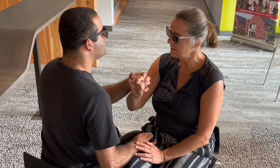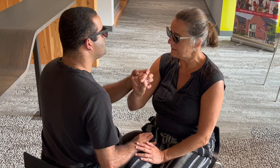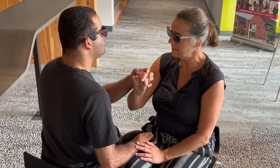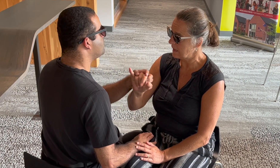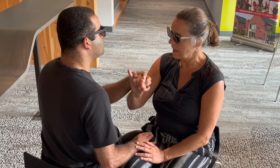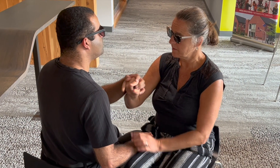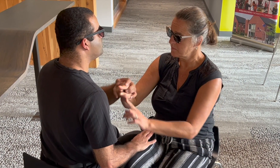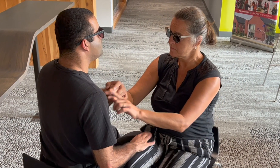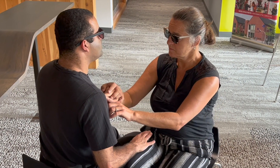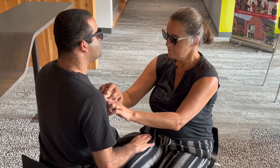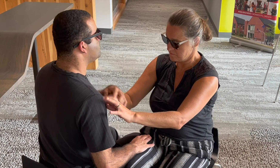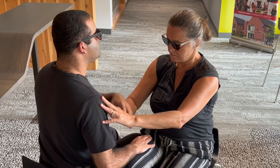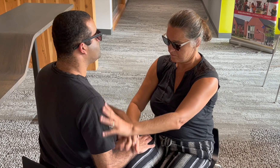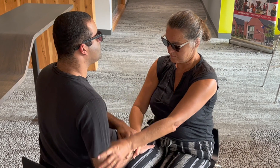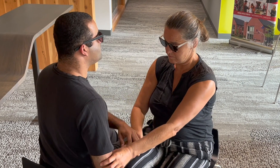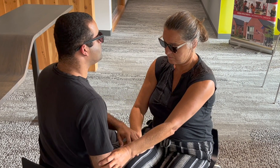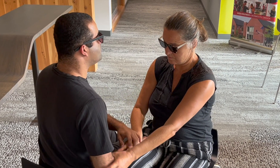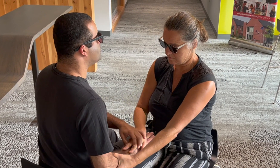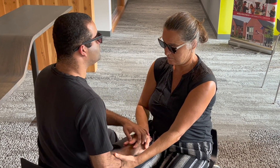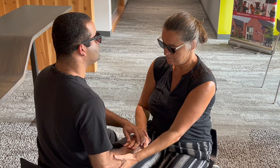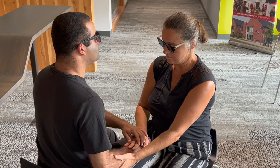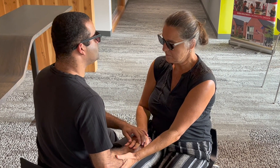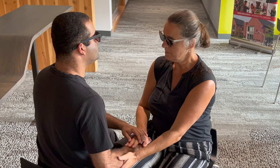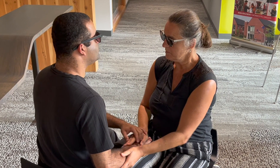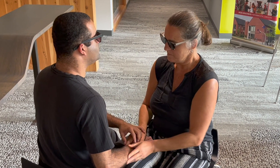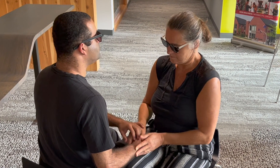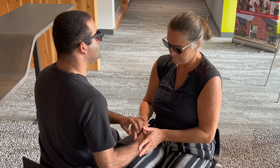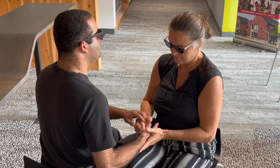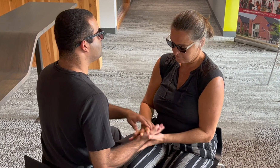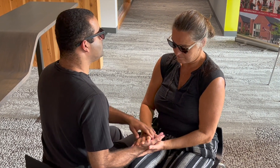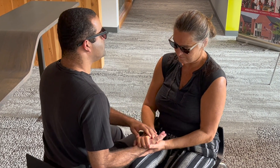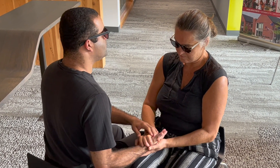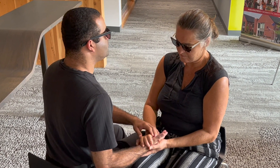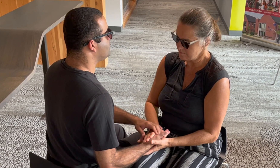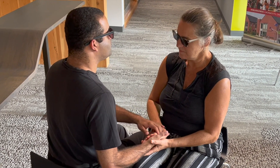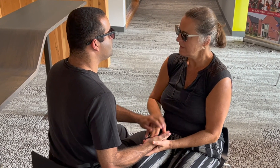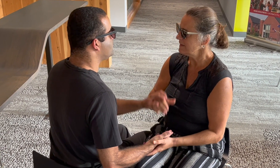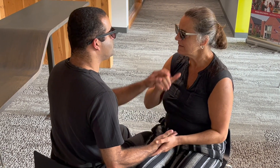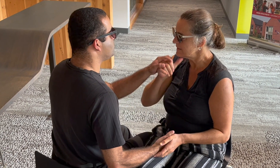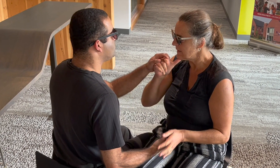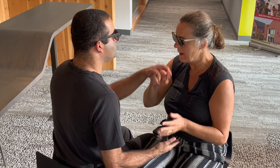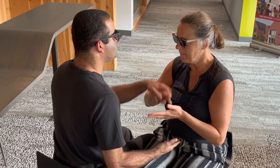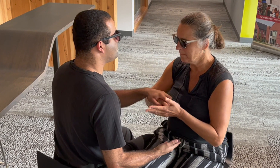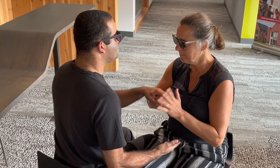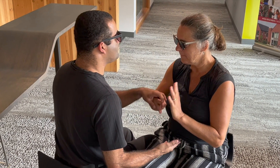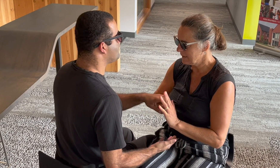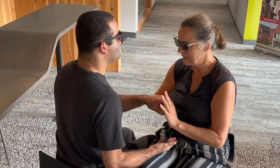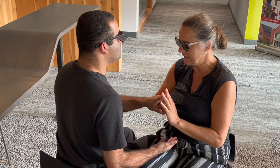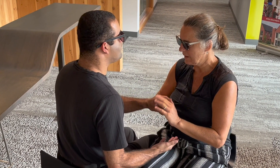Tactile imagery is the use of grammatical features of PT to express ideas through taps, touch, and pressure.